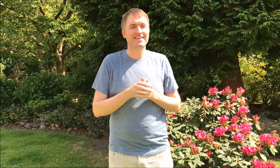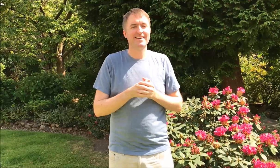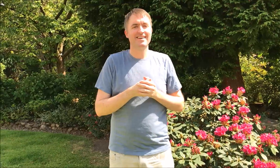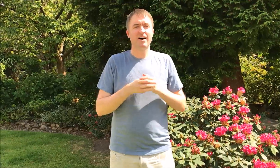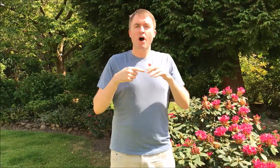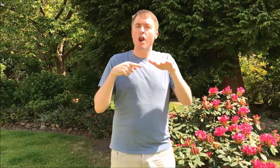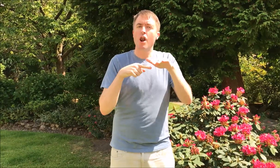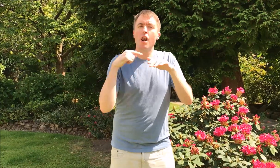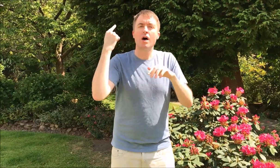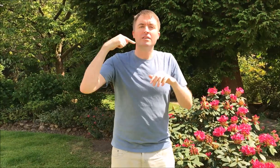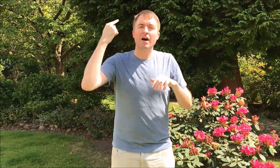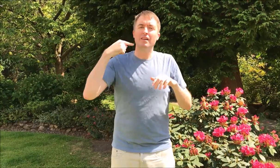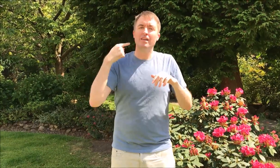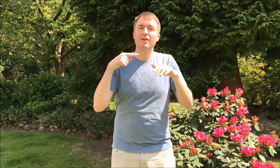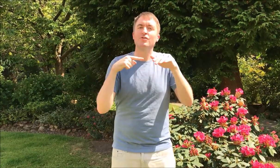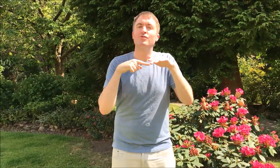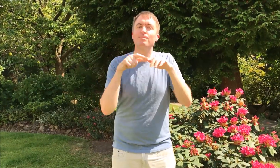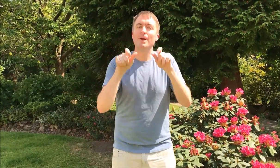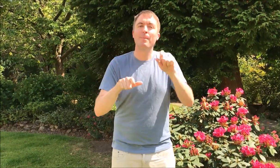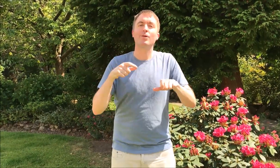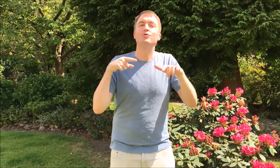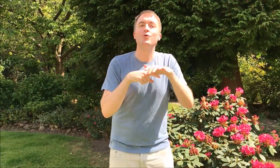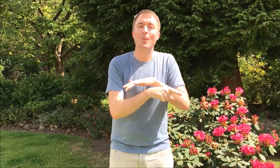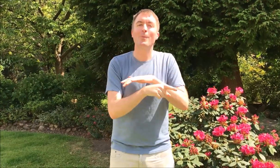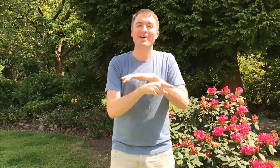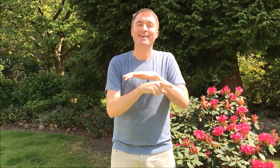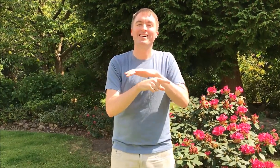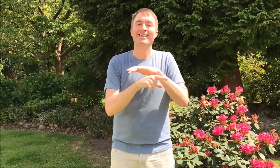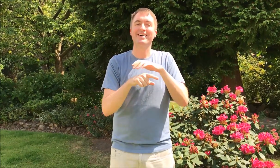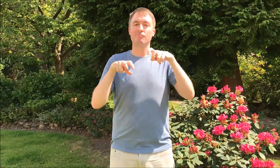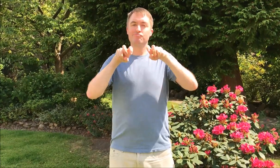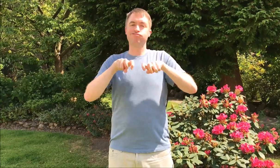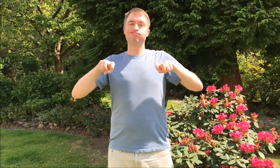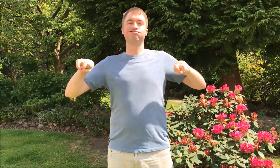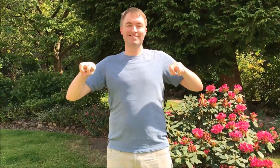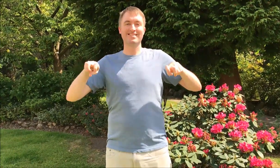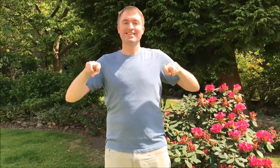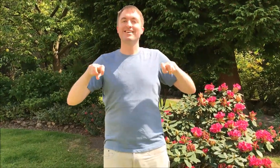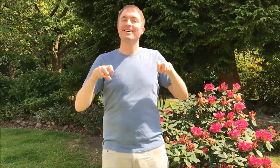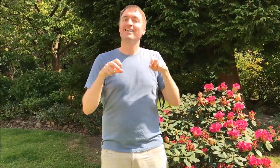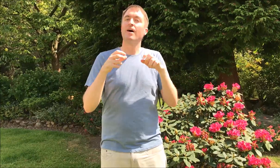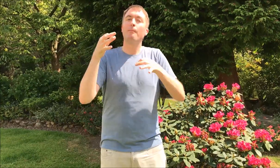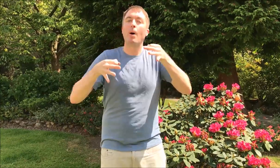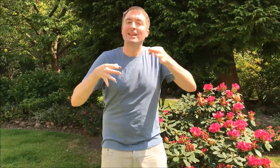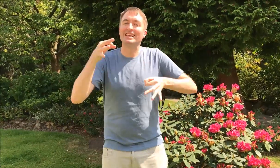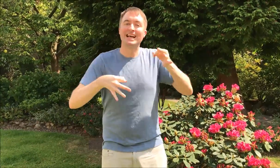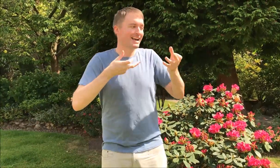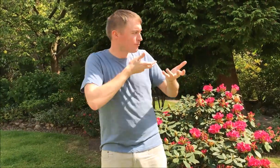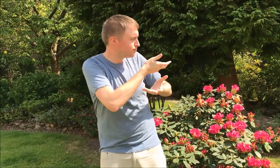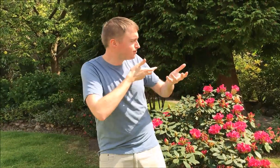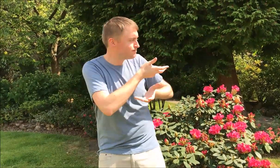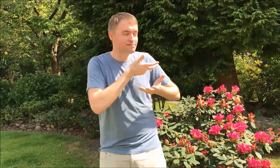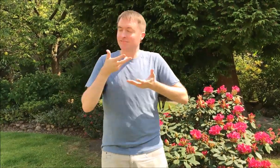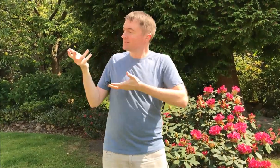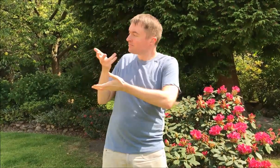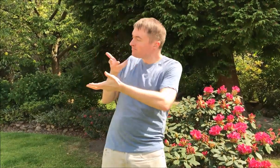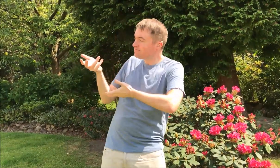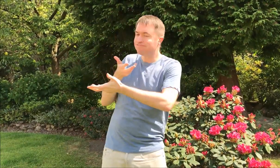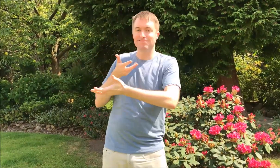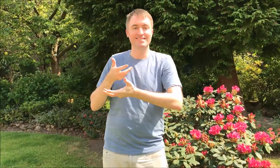And politics in the tube.